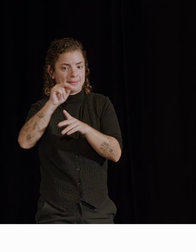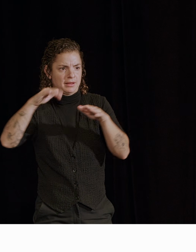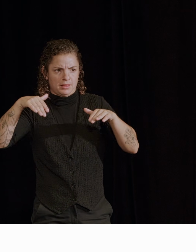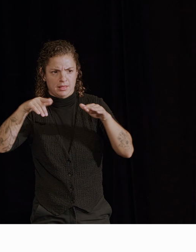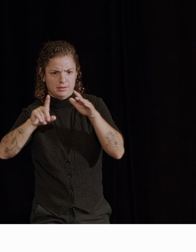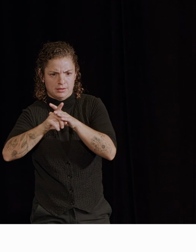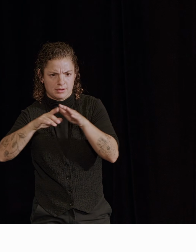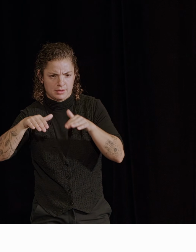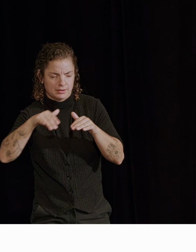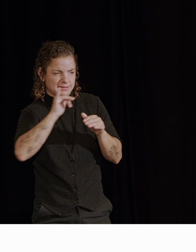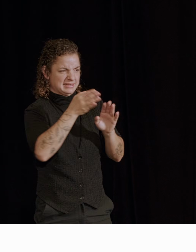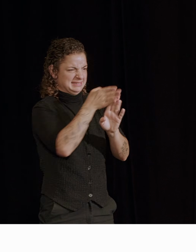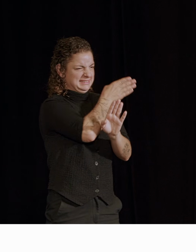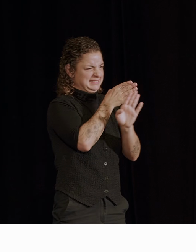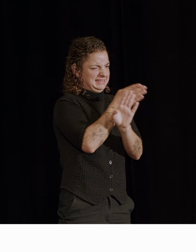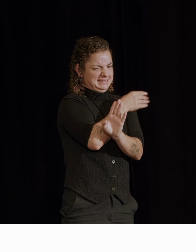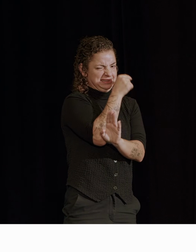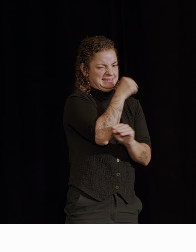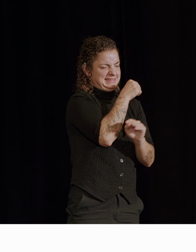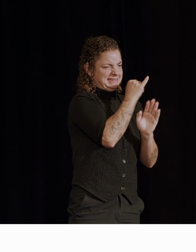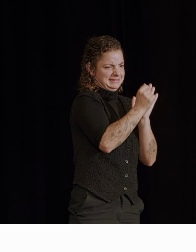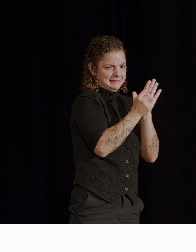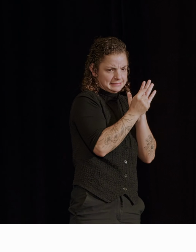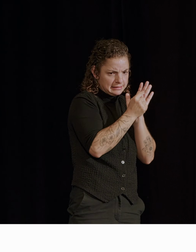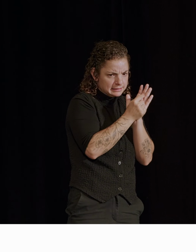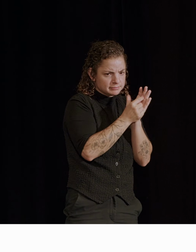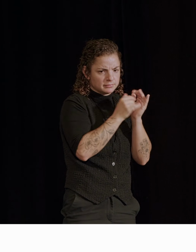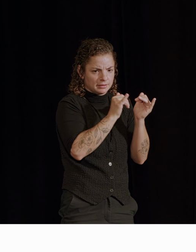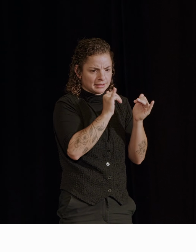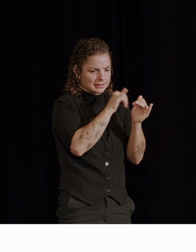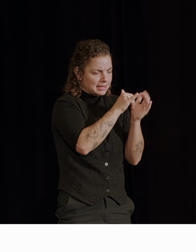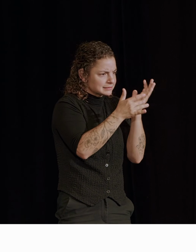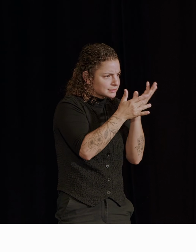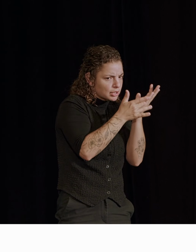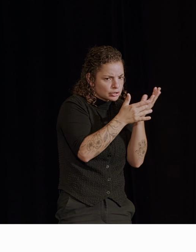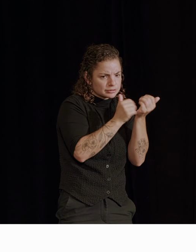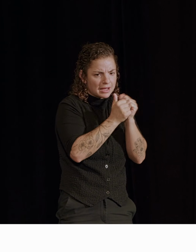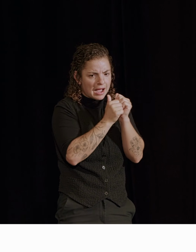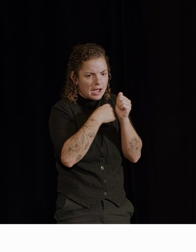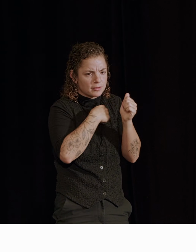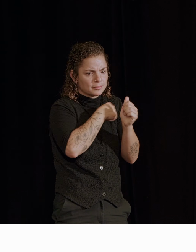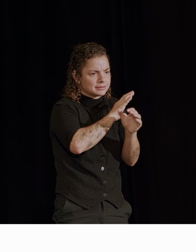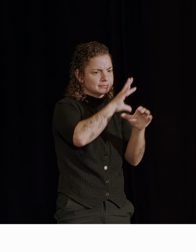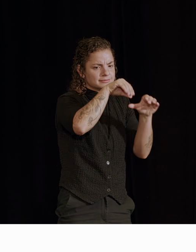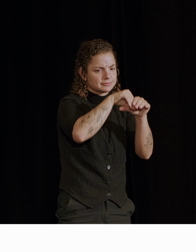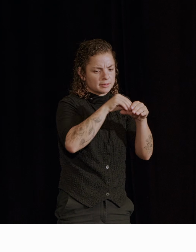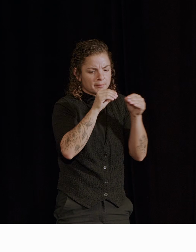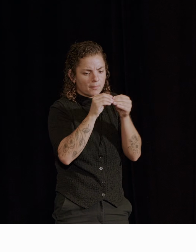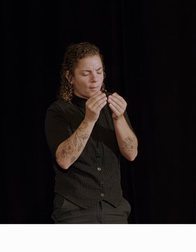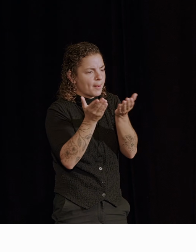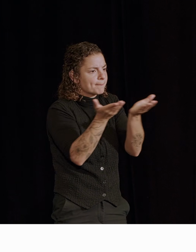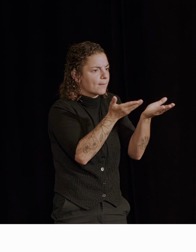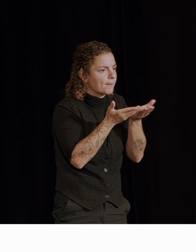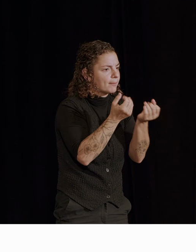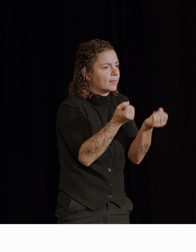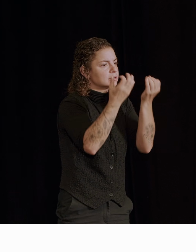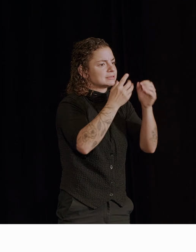this type of multimodal AI into glasses? So we did a hackathon project. It got a lot of internal traction.